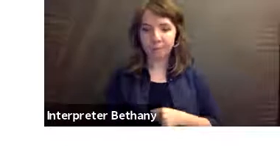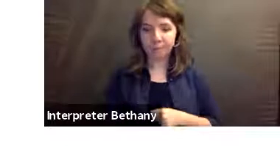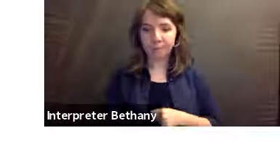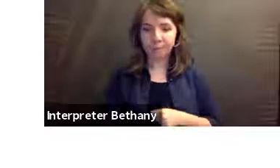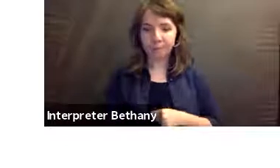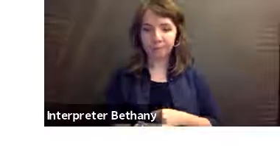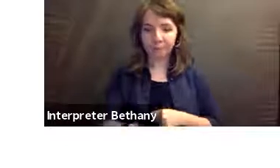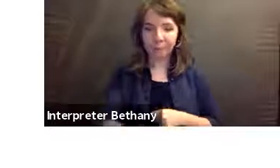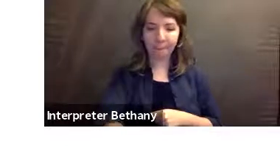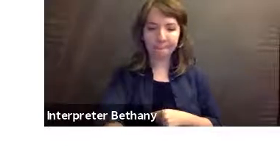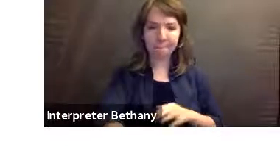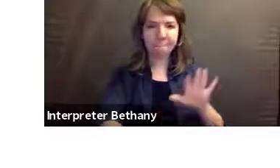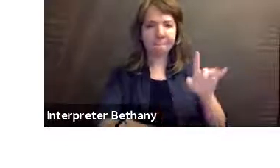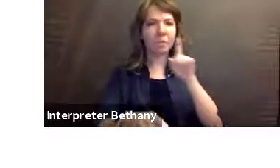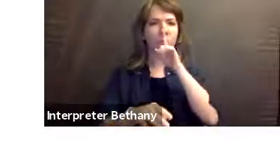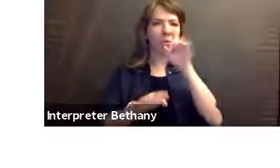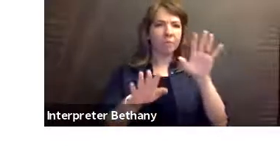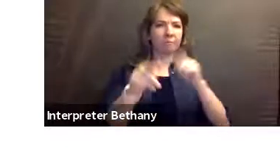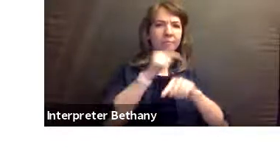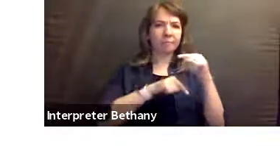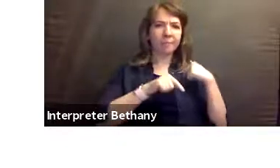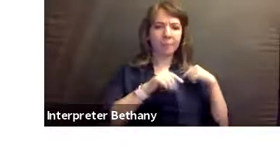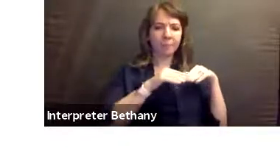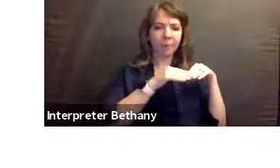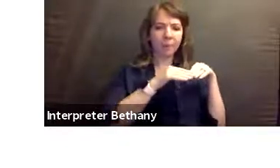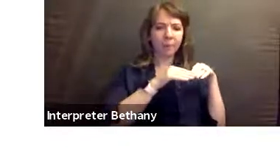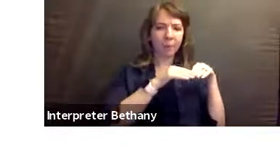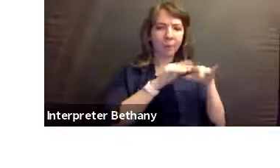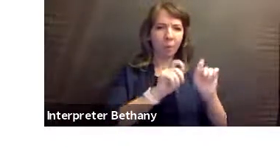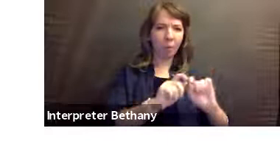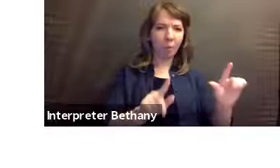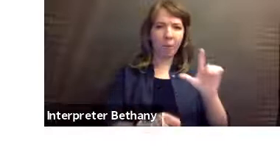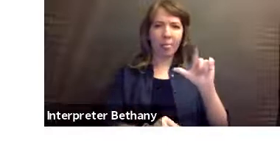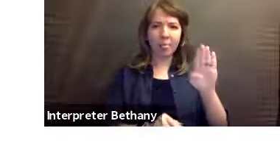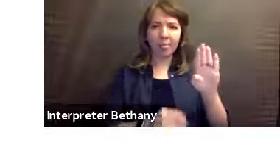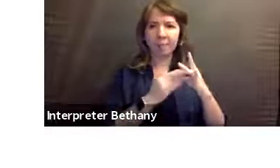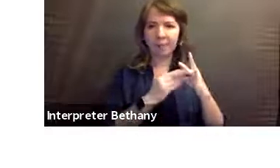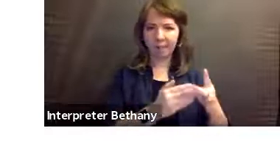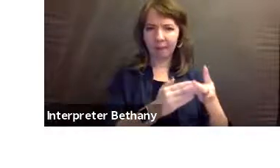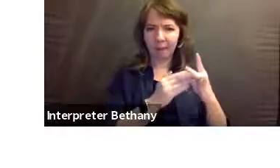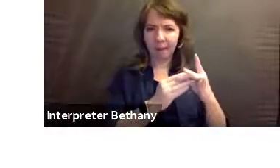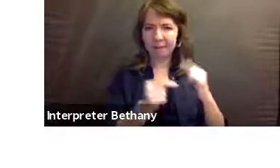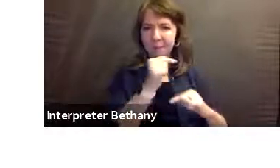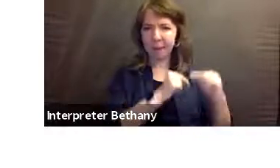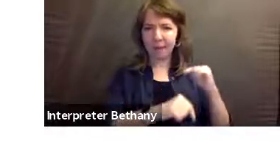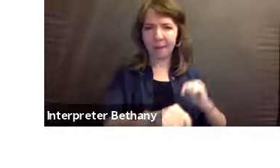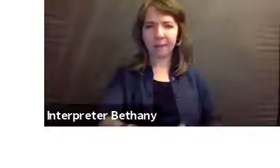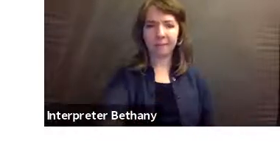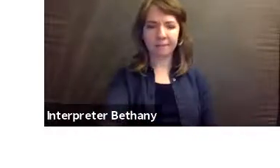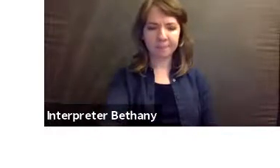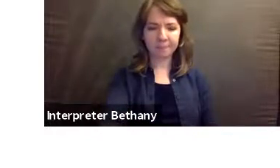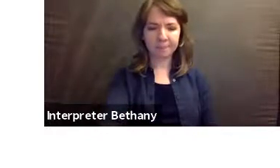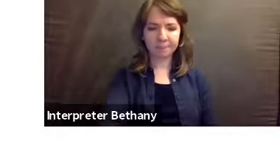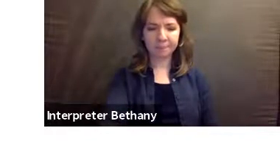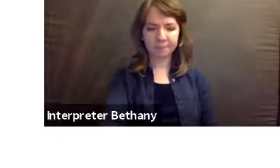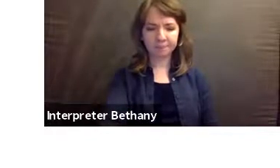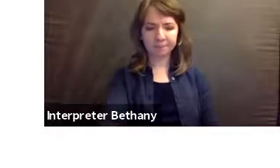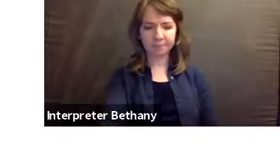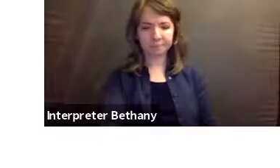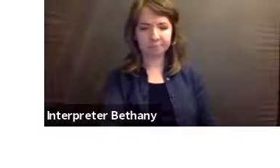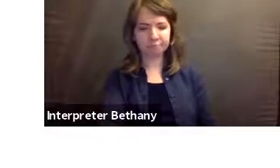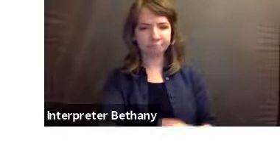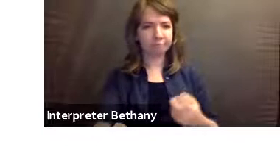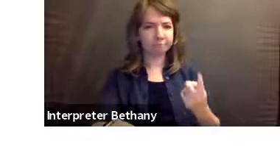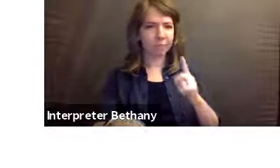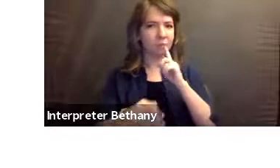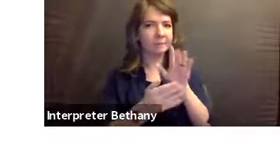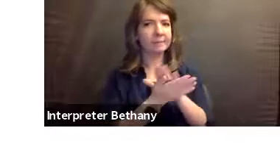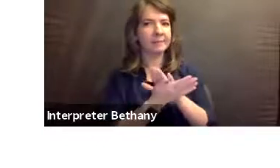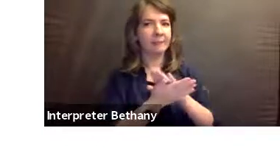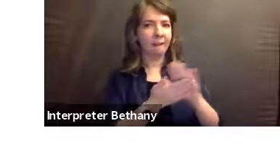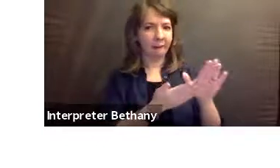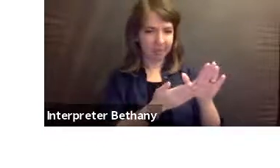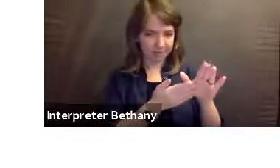Linda Kobashigawa: So actually let me go into the live guides and show you. Let me go back one because there's a really nice guide that I do want to show you